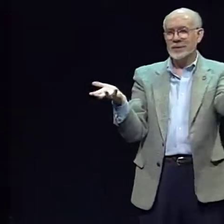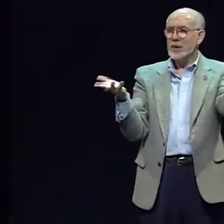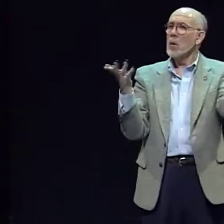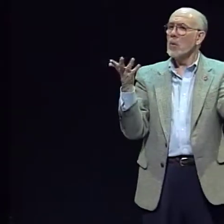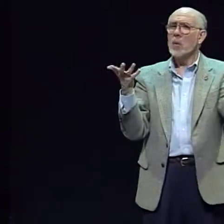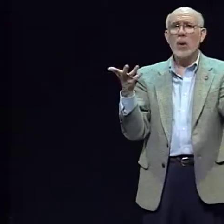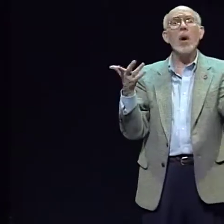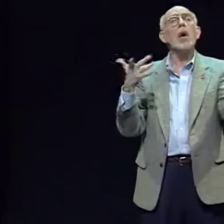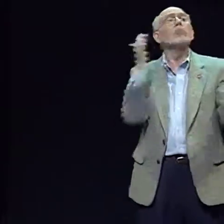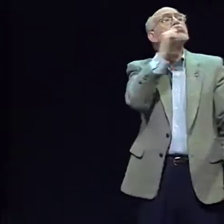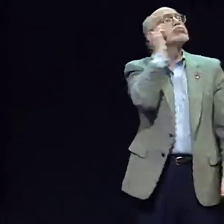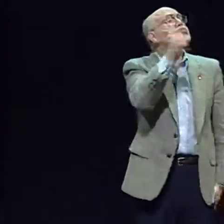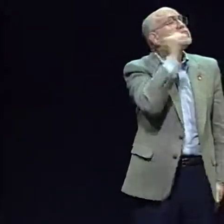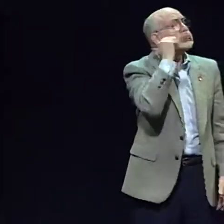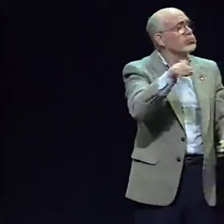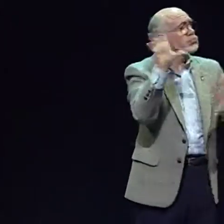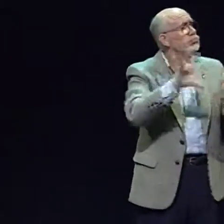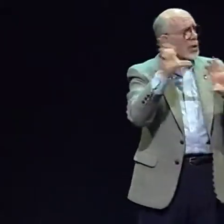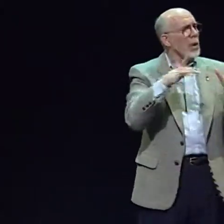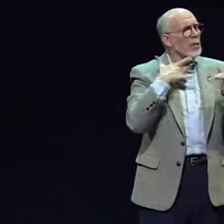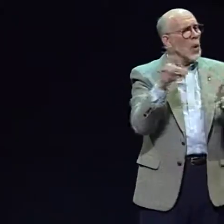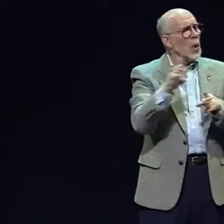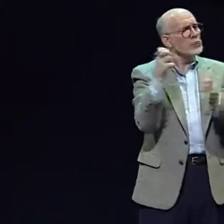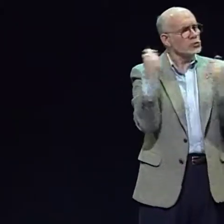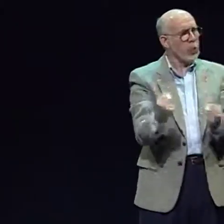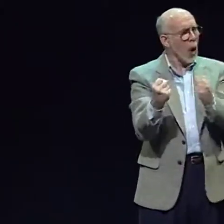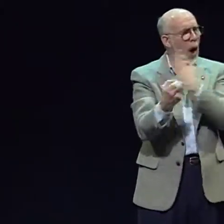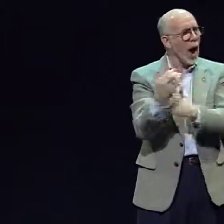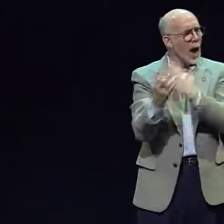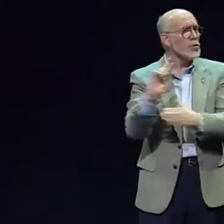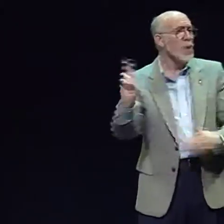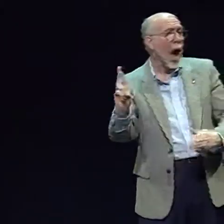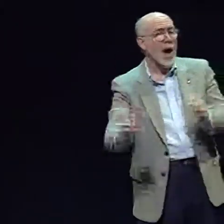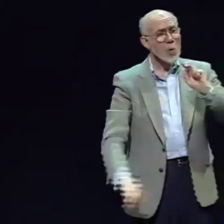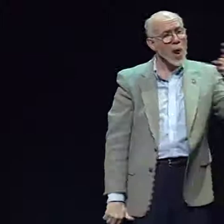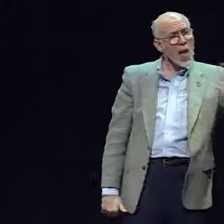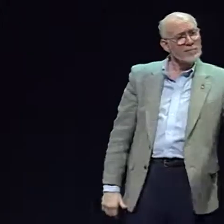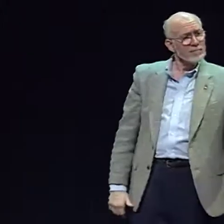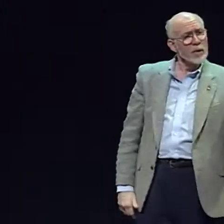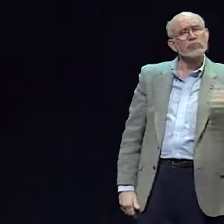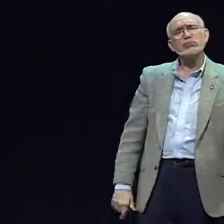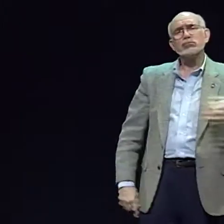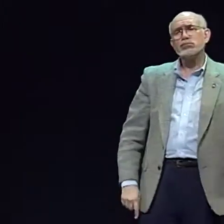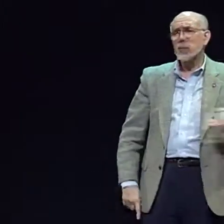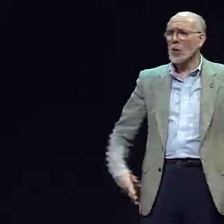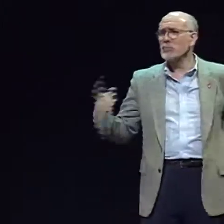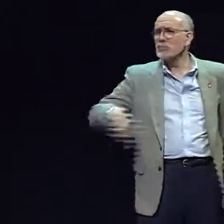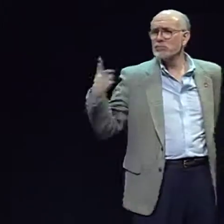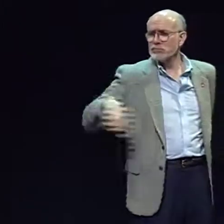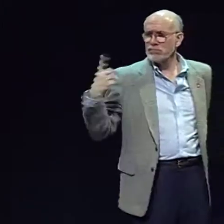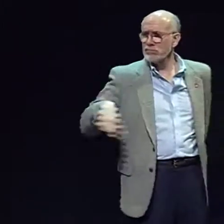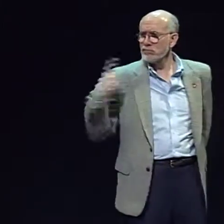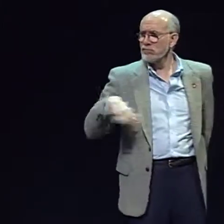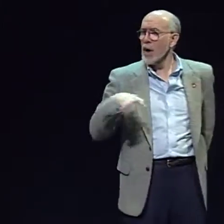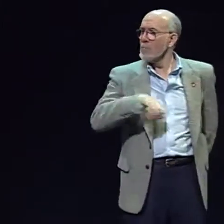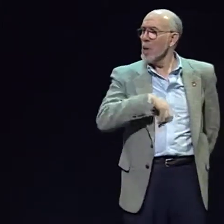SECONDLY, YOU THINK ABOUT THE USE OF YOUR HANDS. IN EVERYDAY CONVERSATION, WE TYPICALLY WILL USE, YOU KNOW,